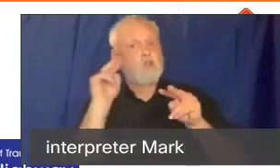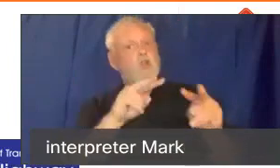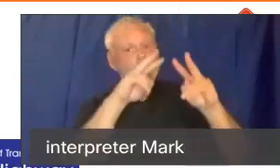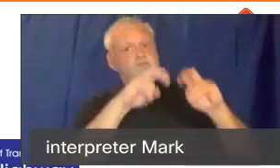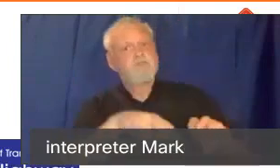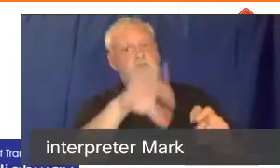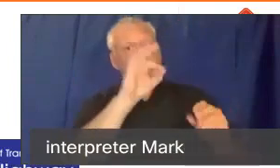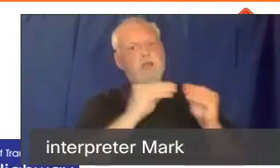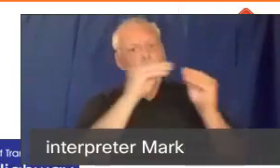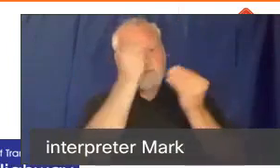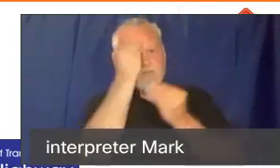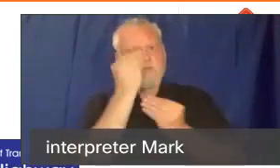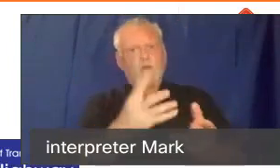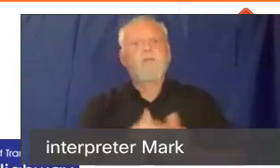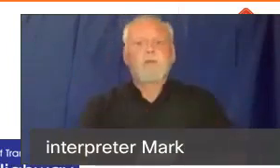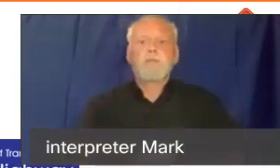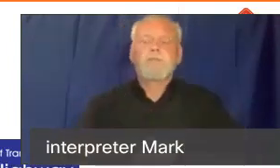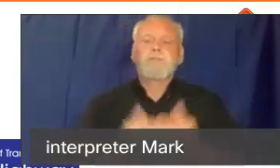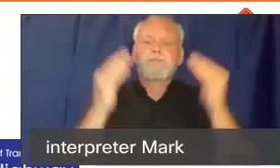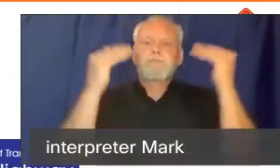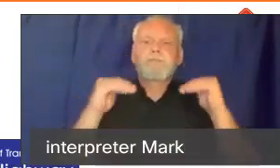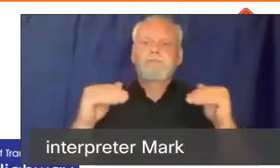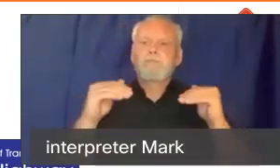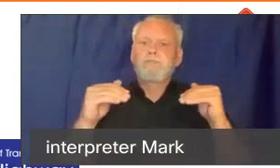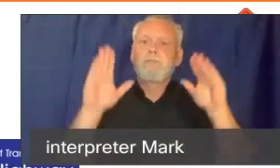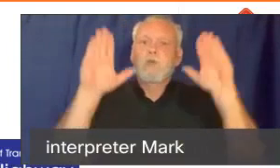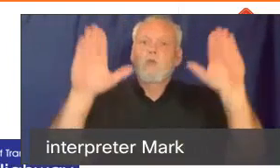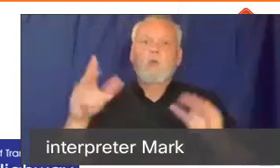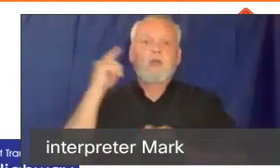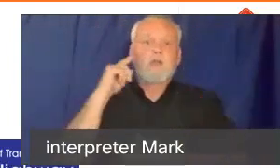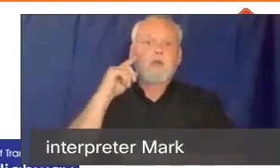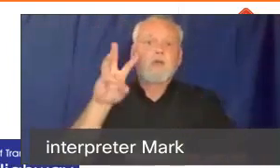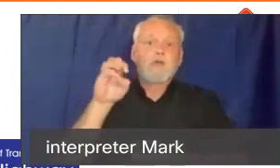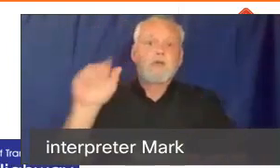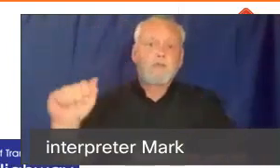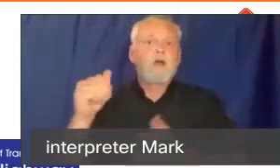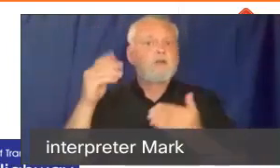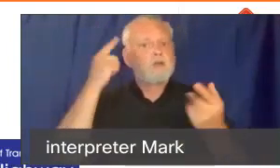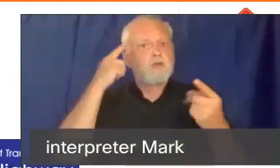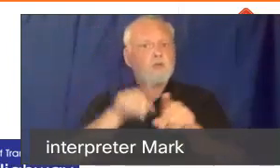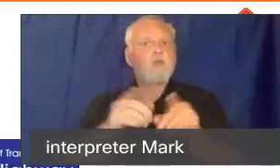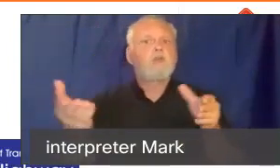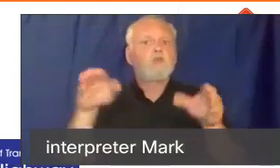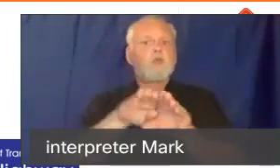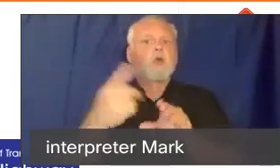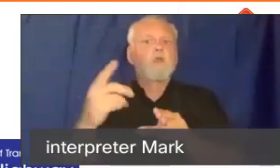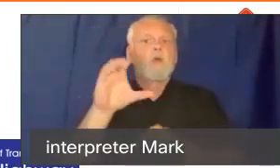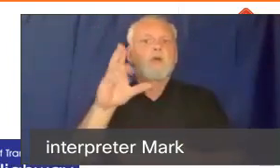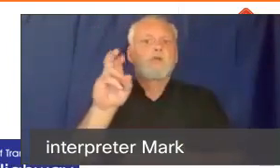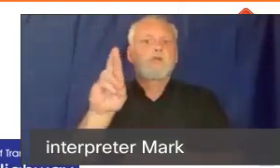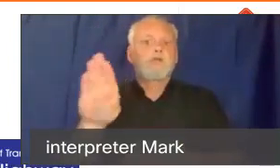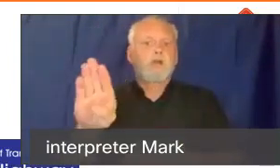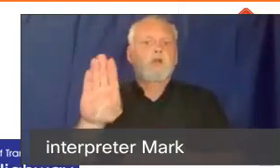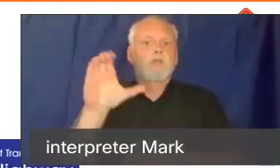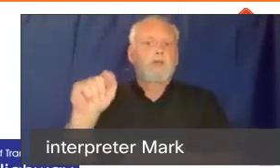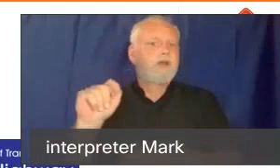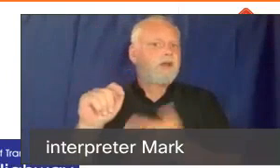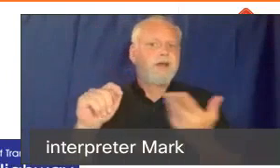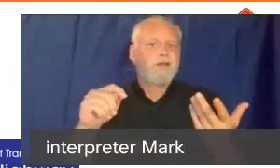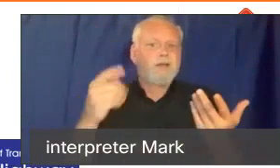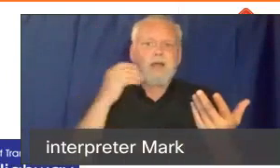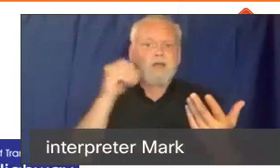The next question is great to hear that Omar to agree to close a curve cut while we are leaving. So many existing cap cut. Even when sidewalk parking is discontinued.